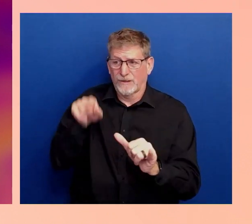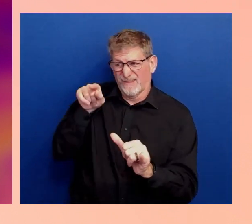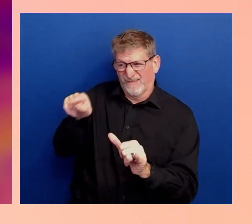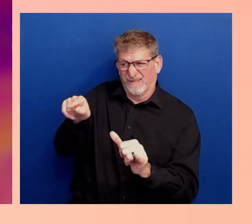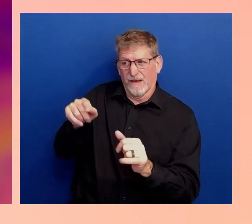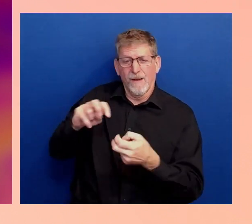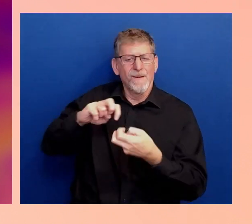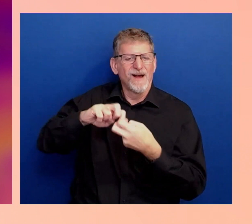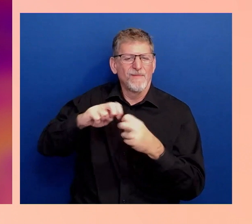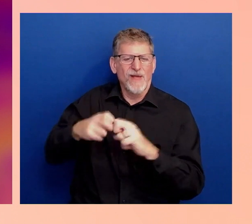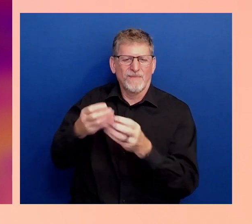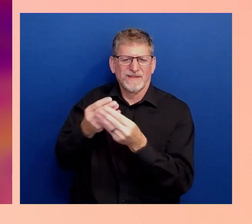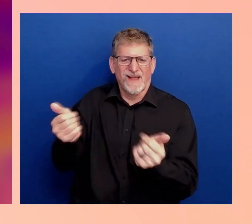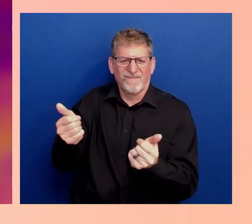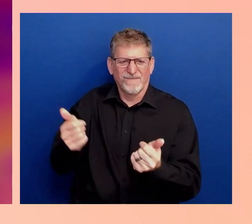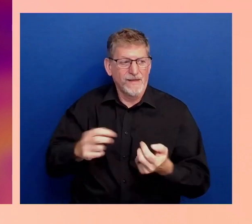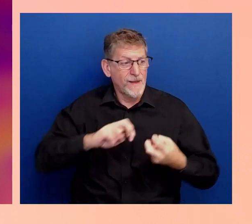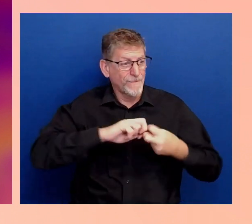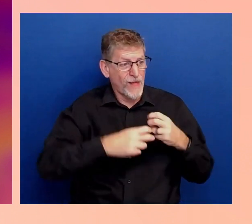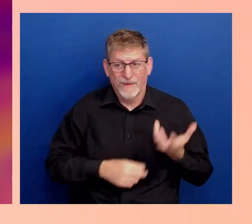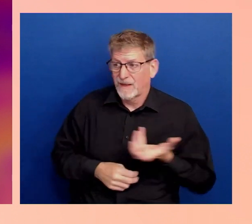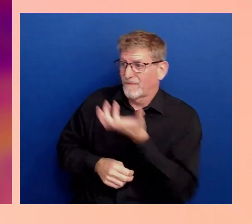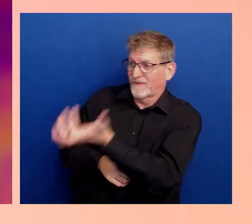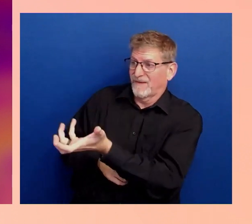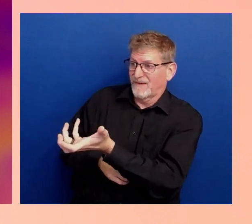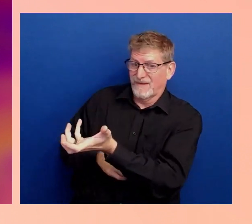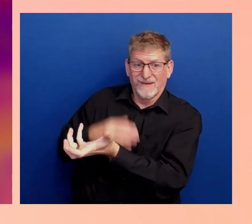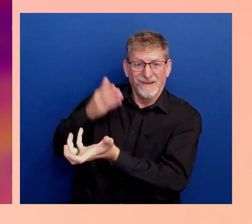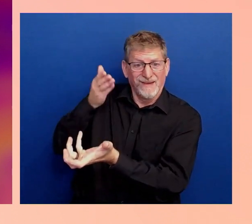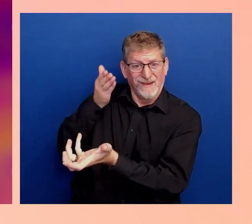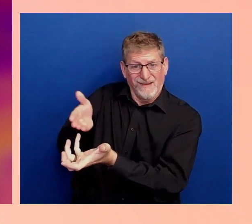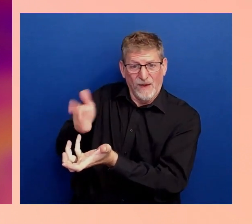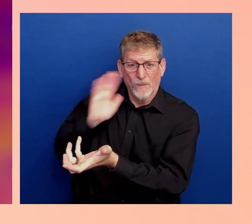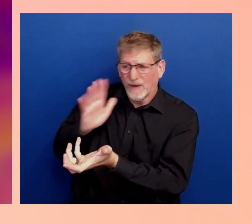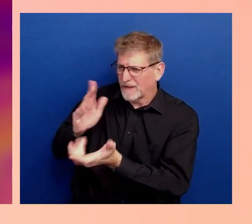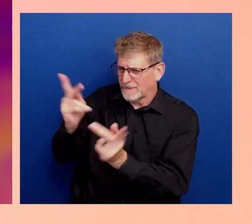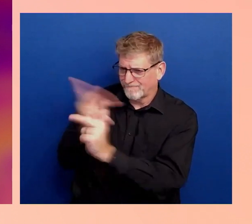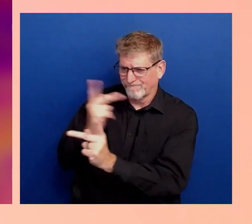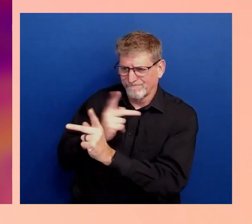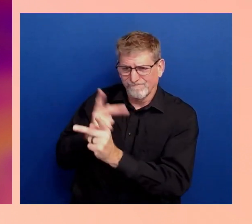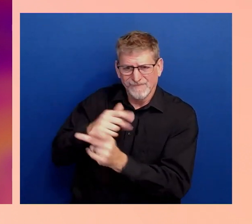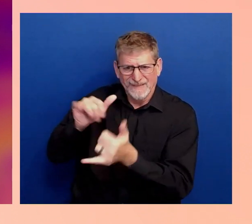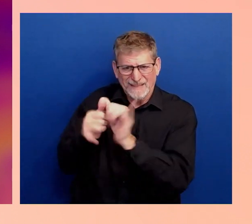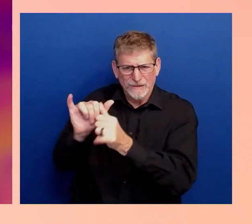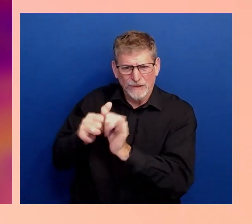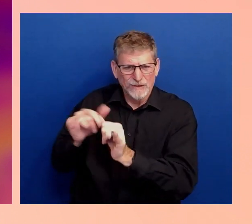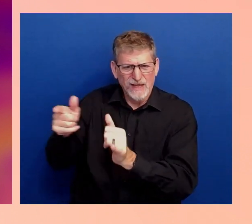But today's engineers have a much broader spectrum of knowledge that's required.